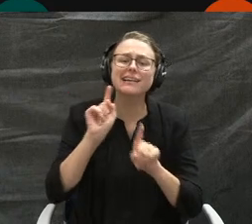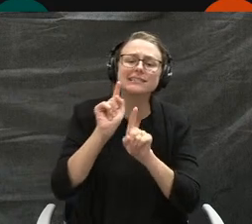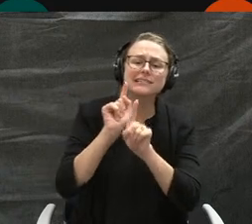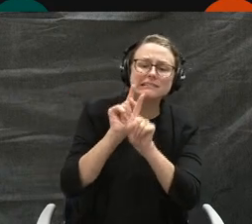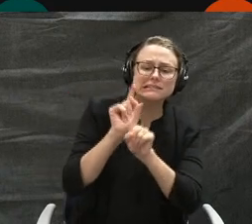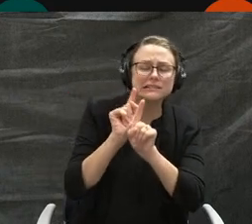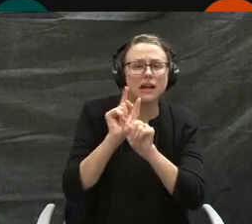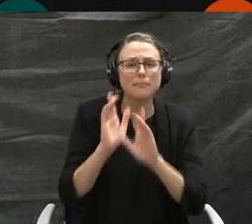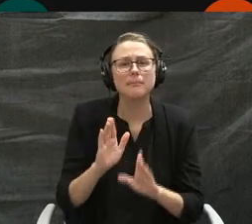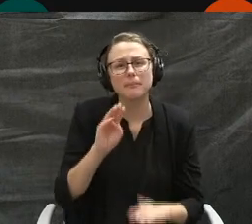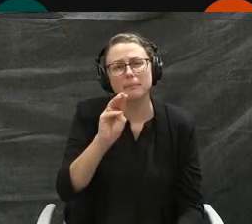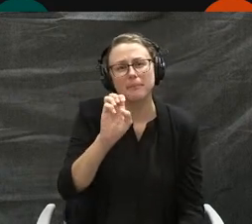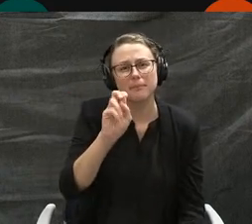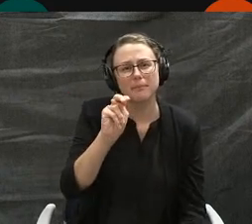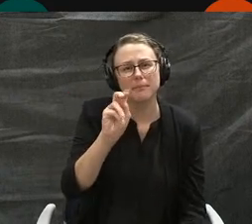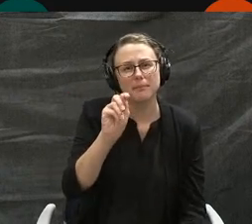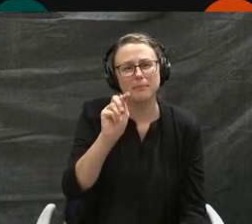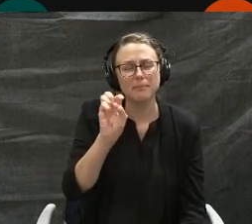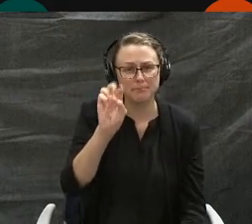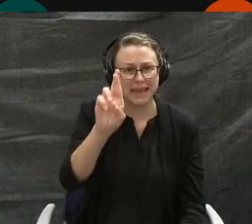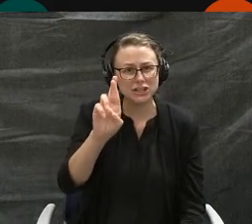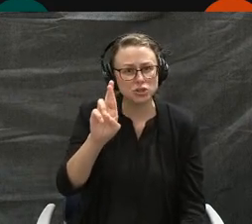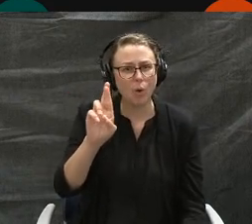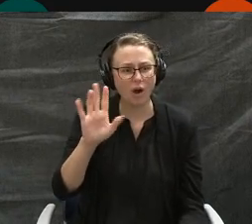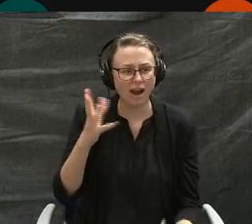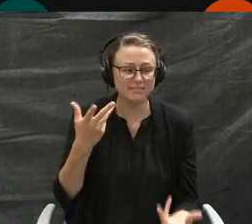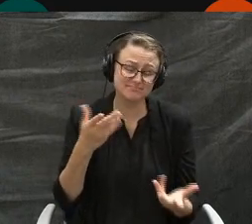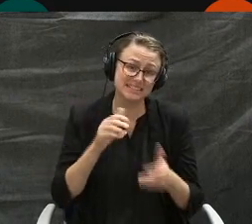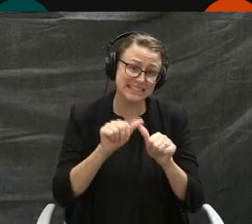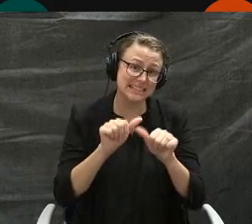mentee opportunities to try to continue to work on language